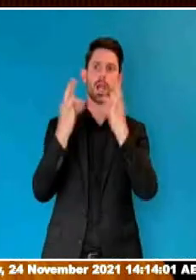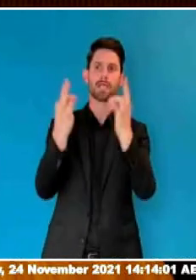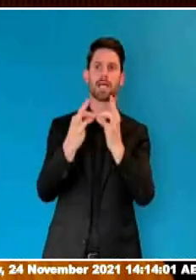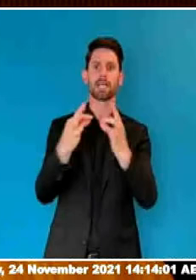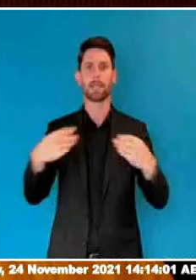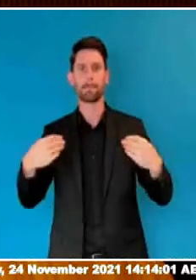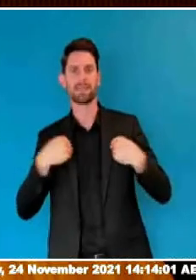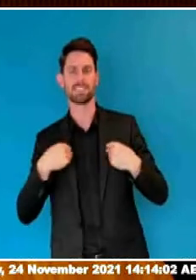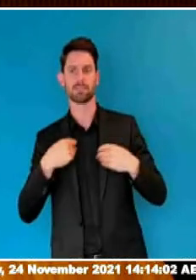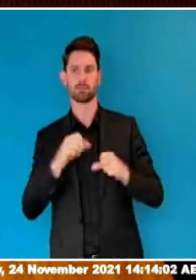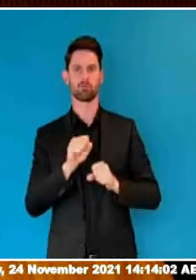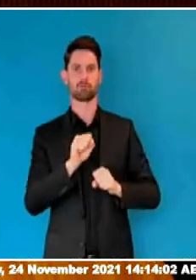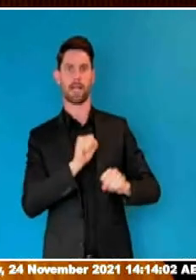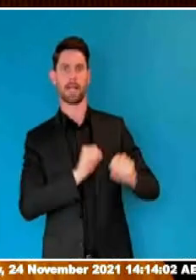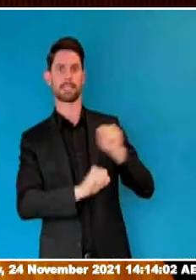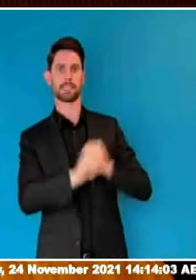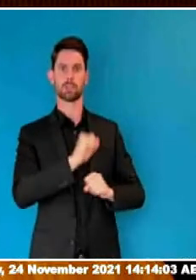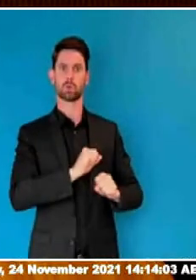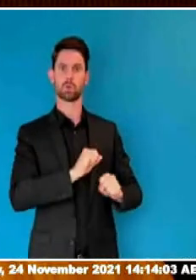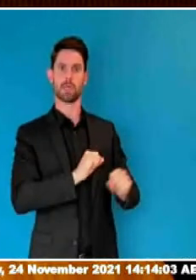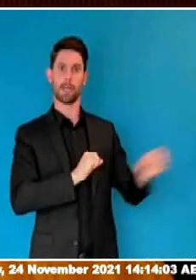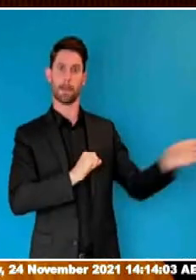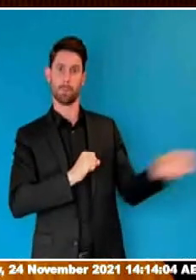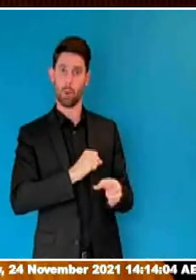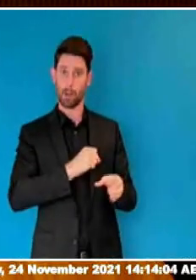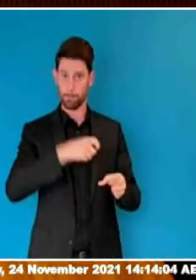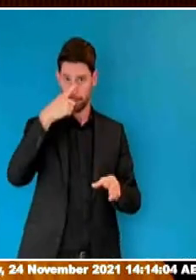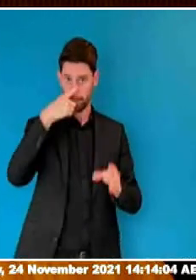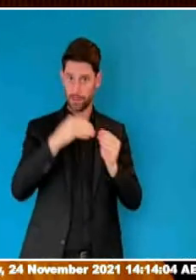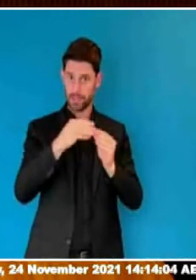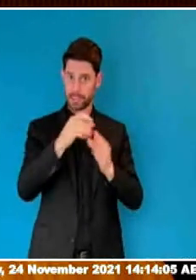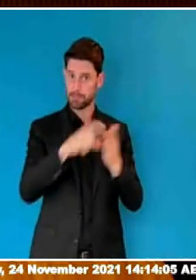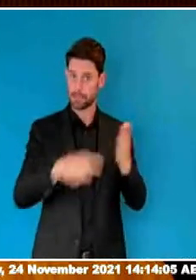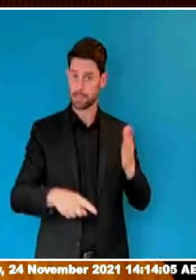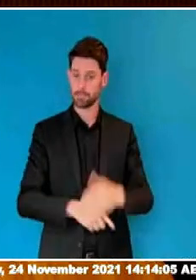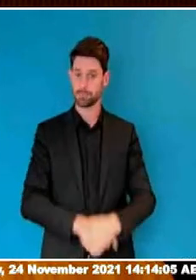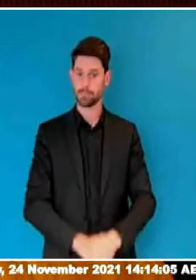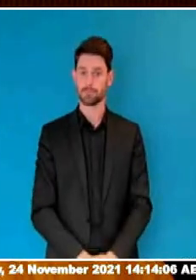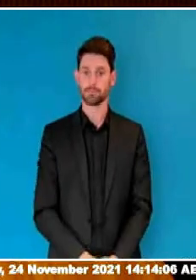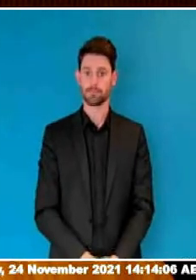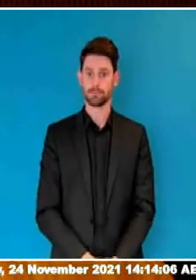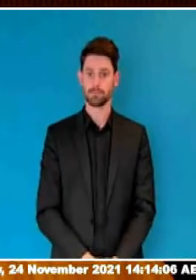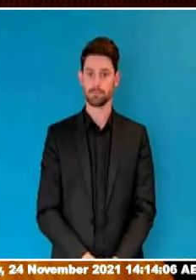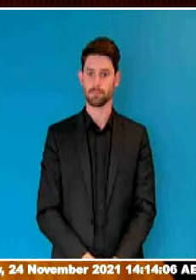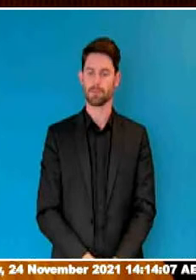employers employing people with disability? I might take that on notice, if I may.